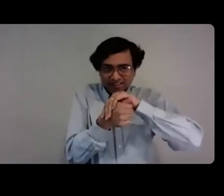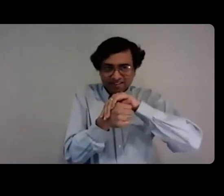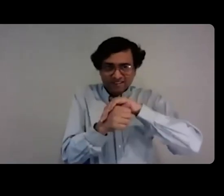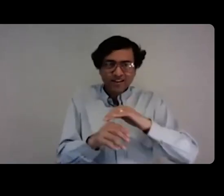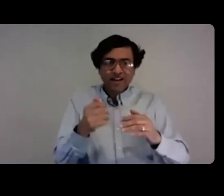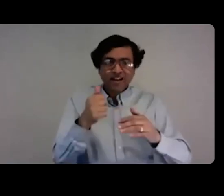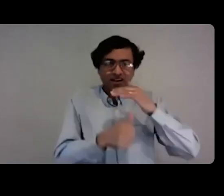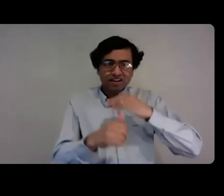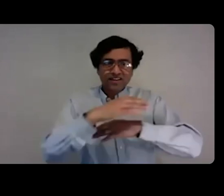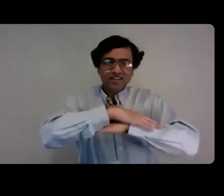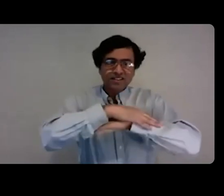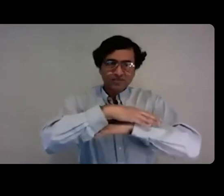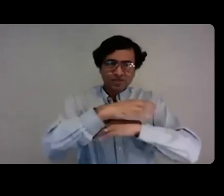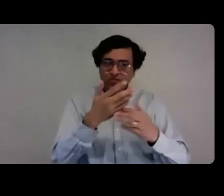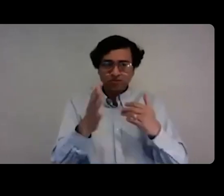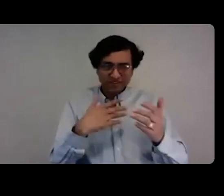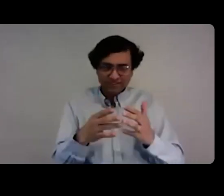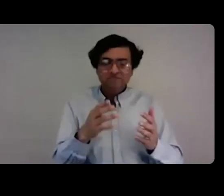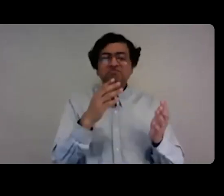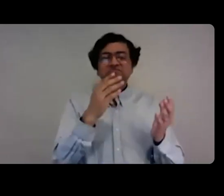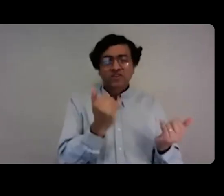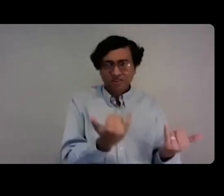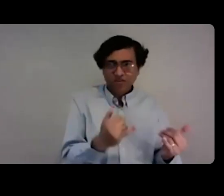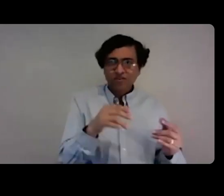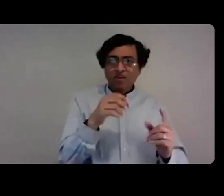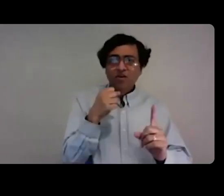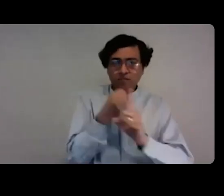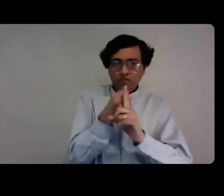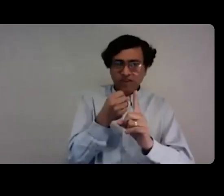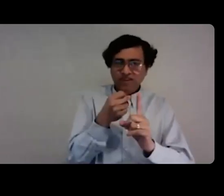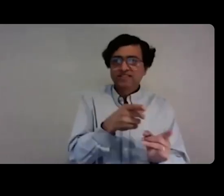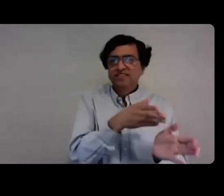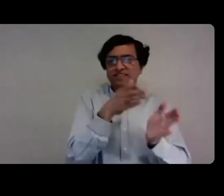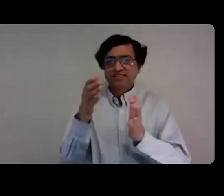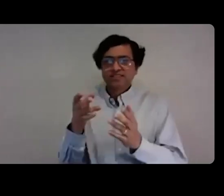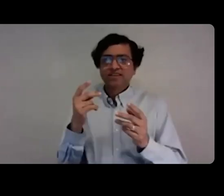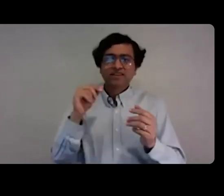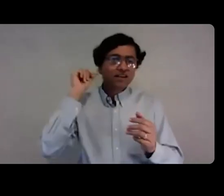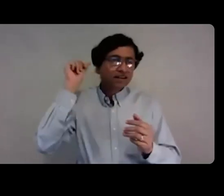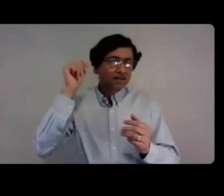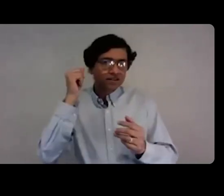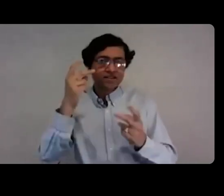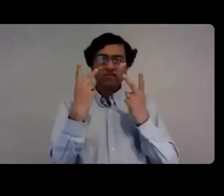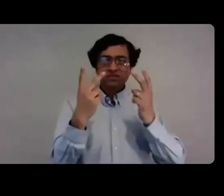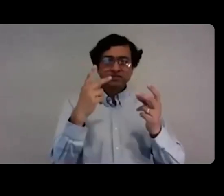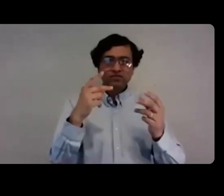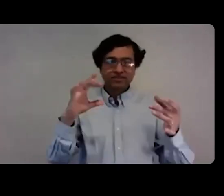So instead for the processes -- for the purposes of this testing, we looked at it a